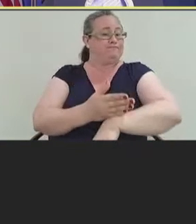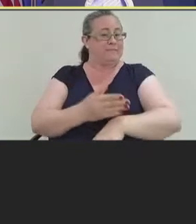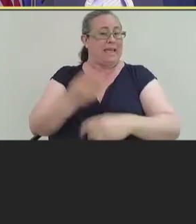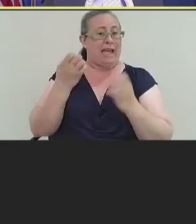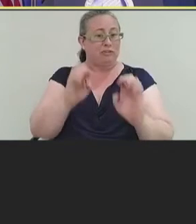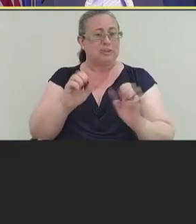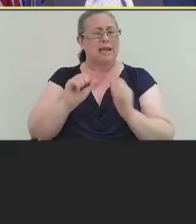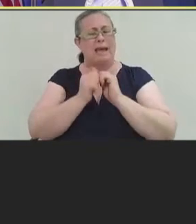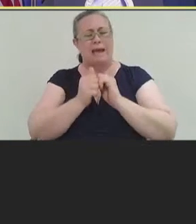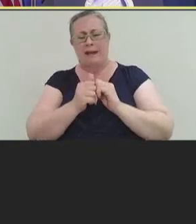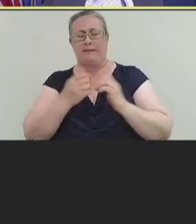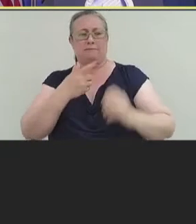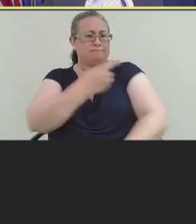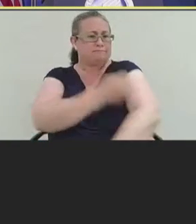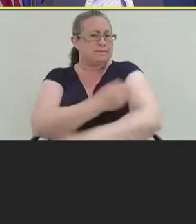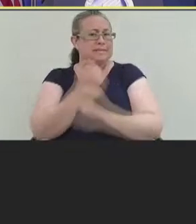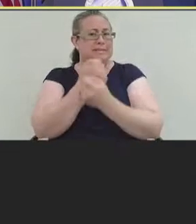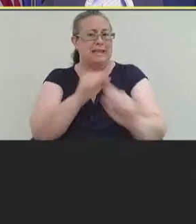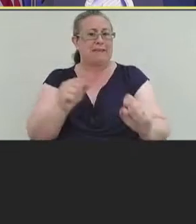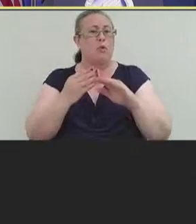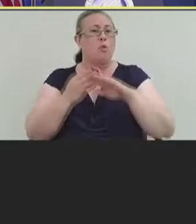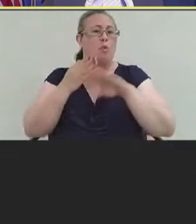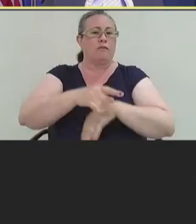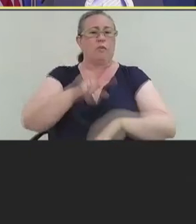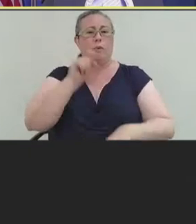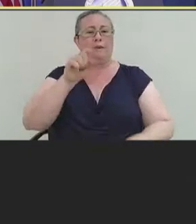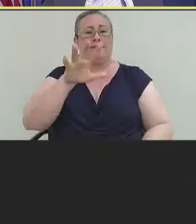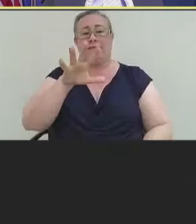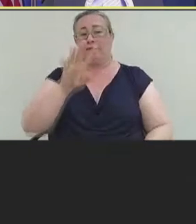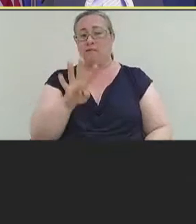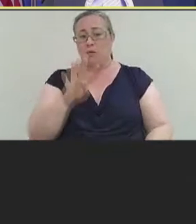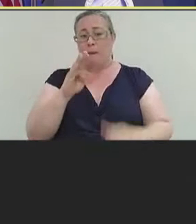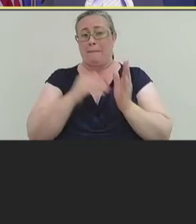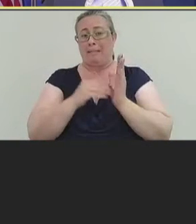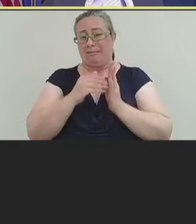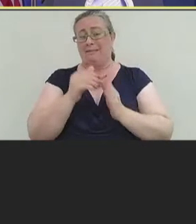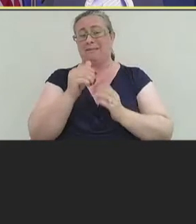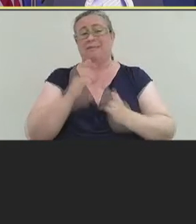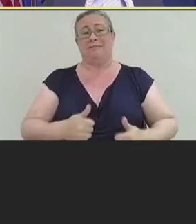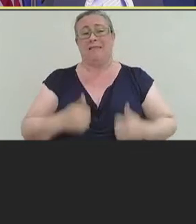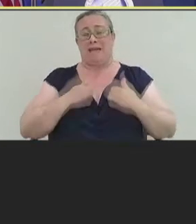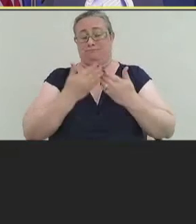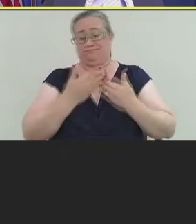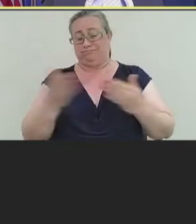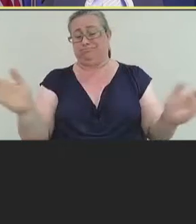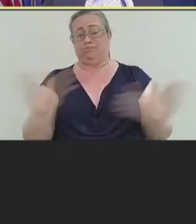over 154 million lives worldwide. We'll then hear about research on switching arms